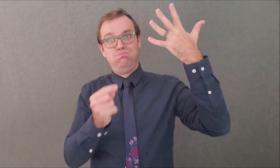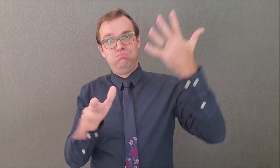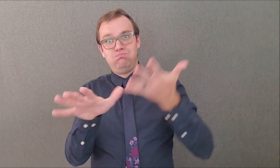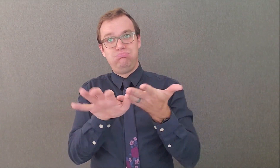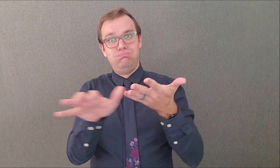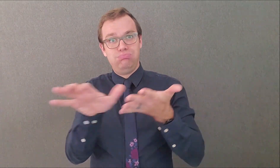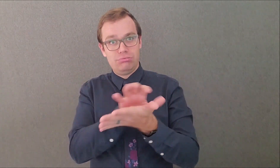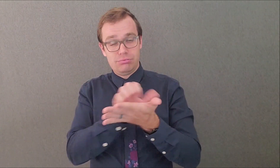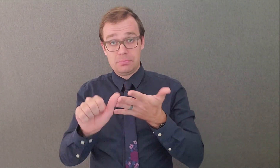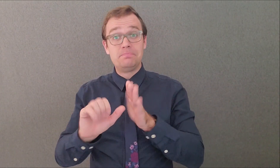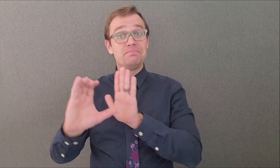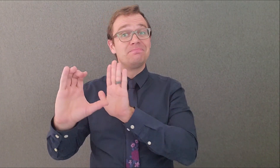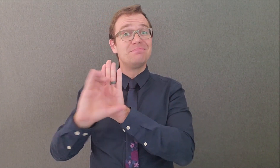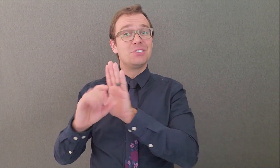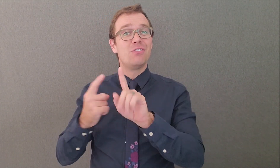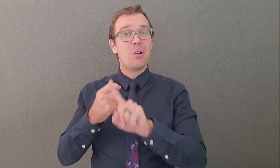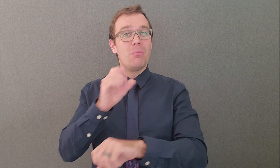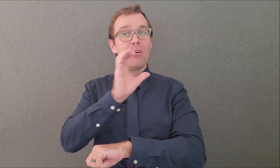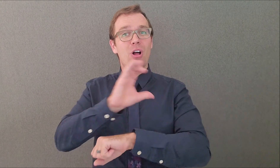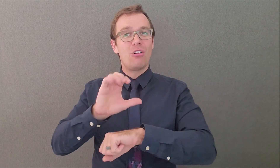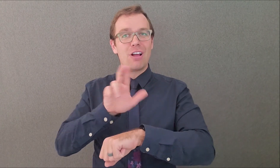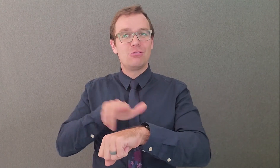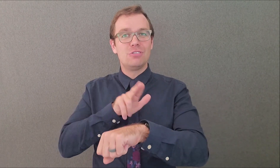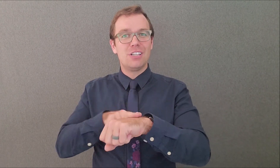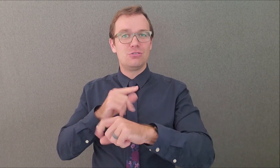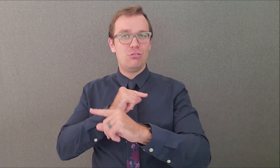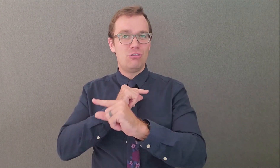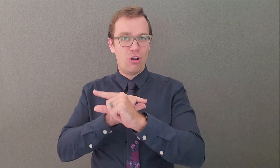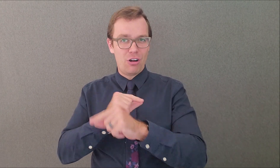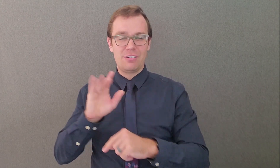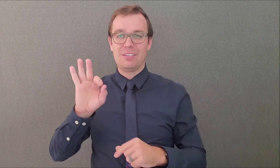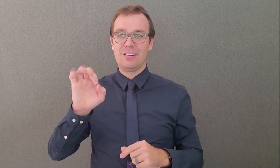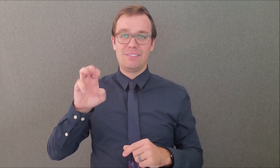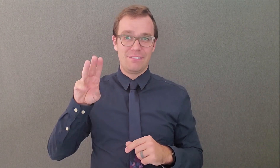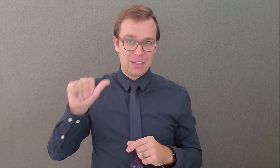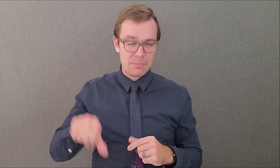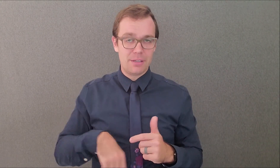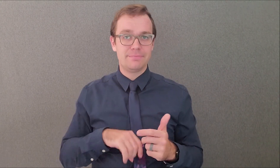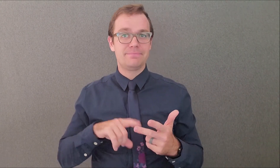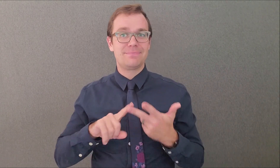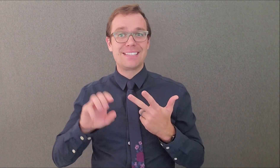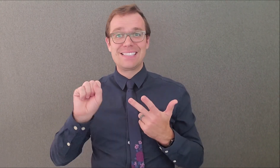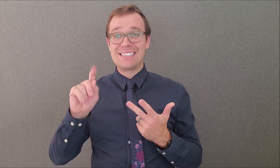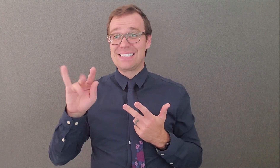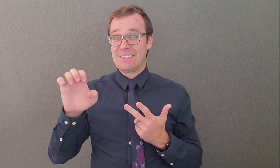Photos courtesy of the Colorado National Guard, FEMA/Steve Zumwalt